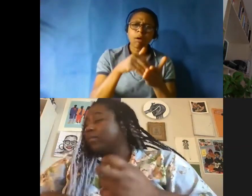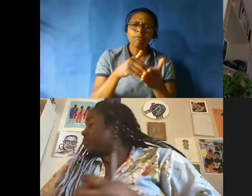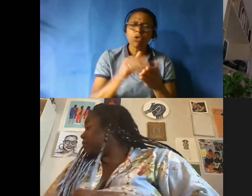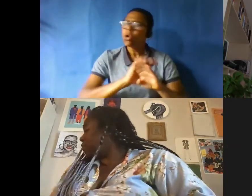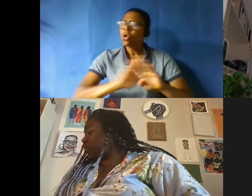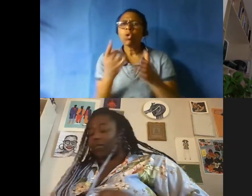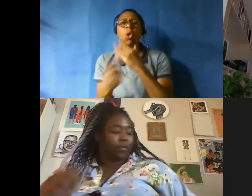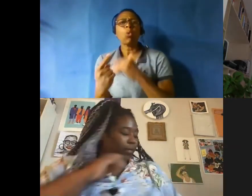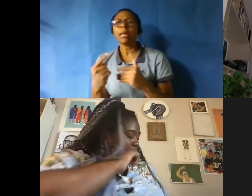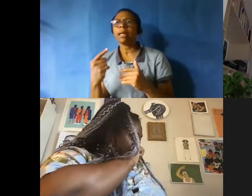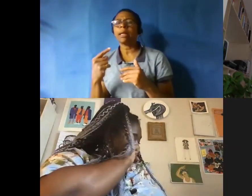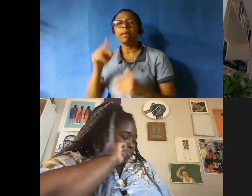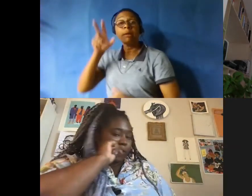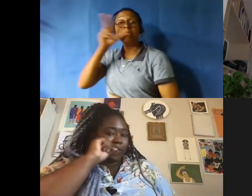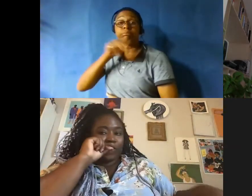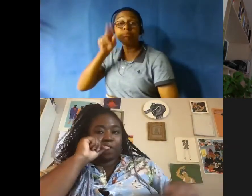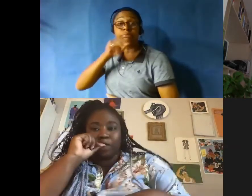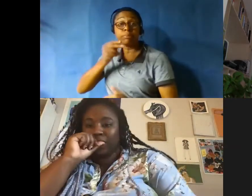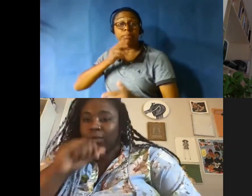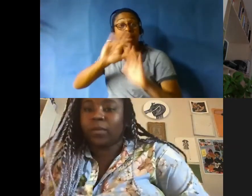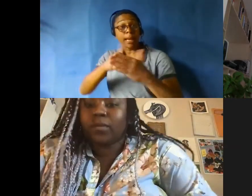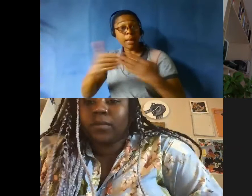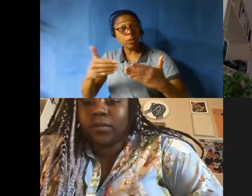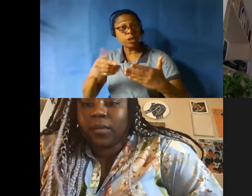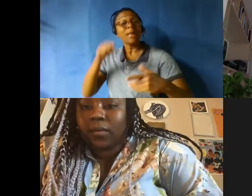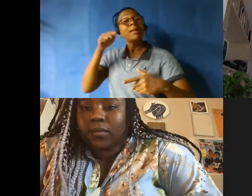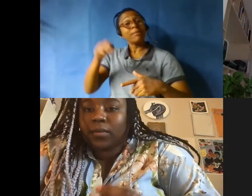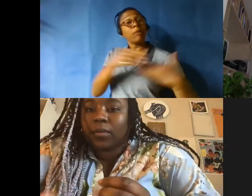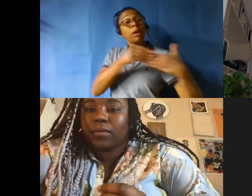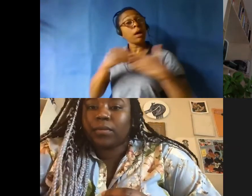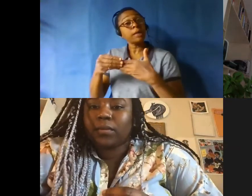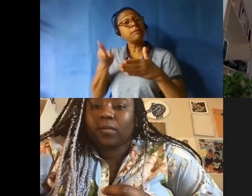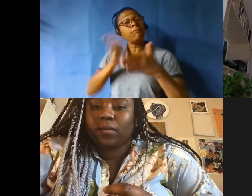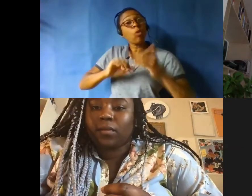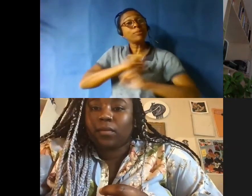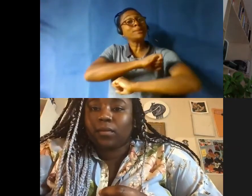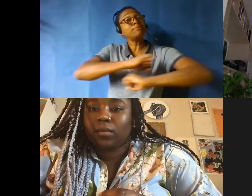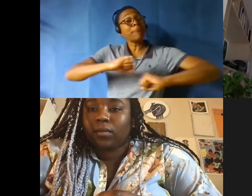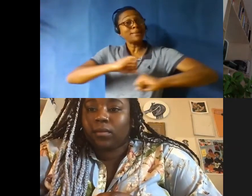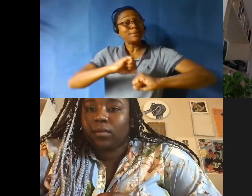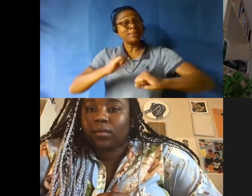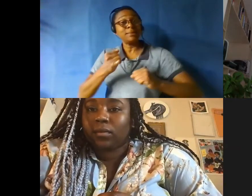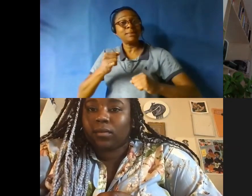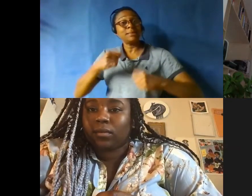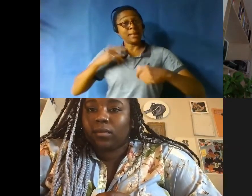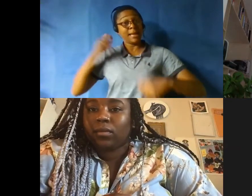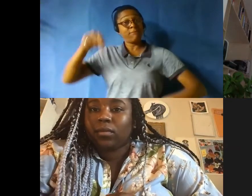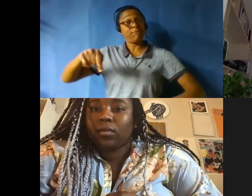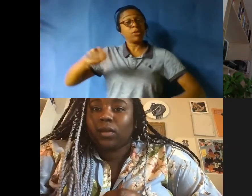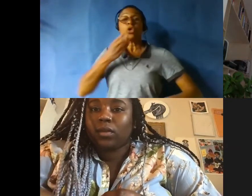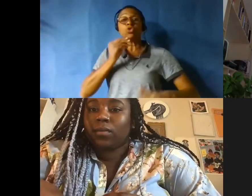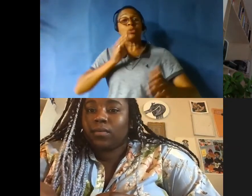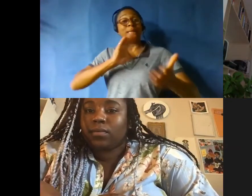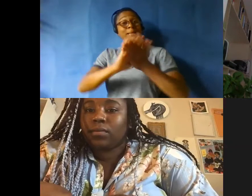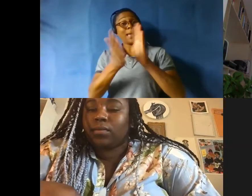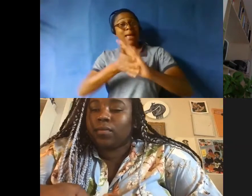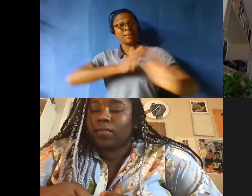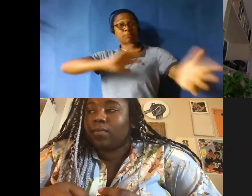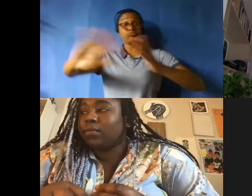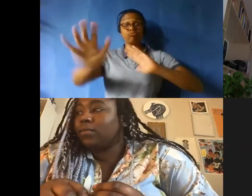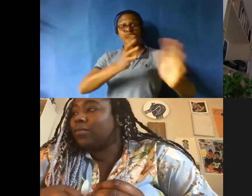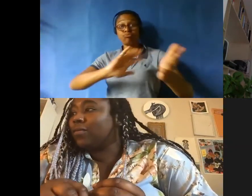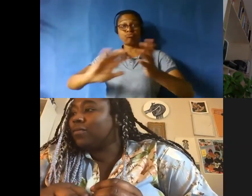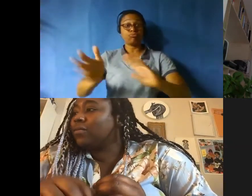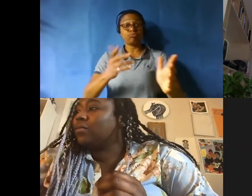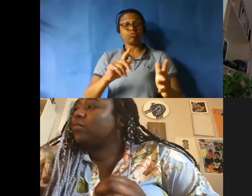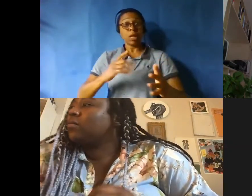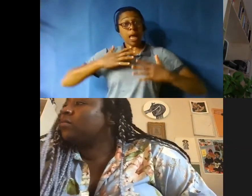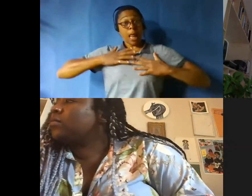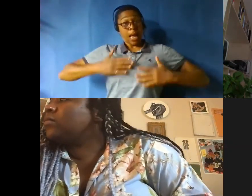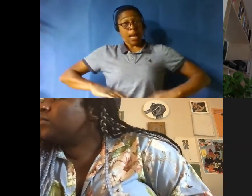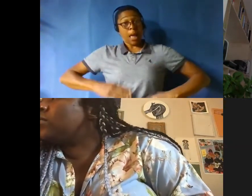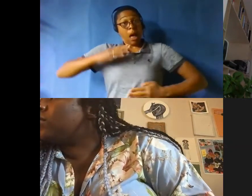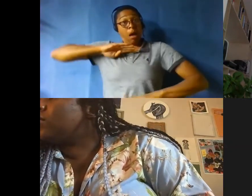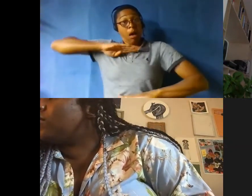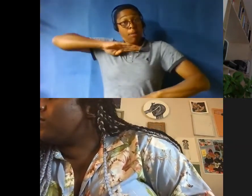guided by face facial expressions by hand and upper body gestures most